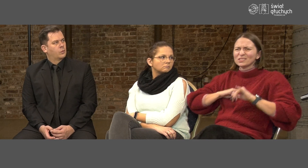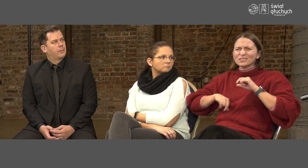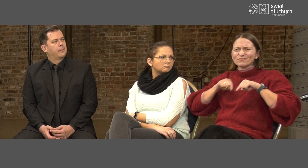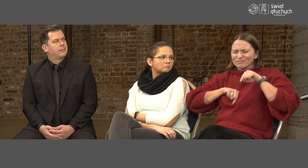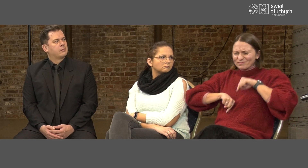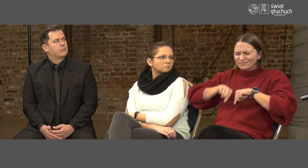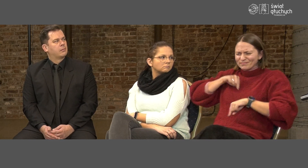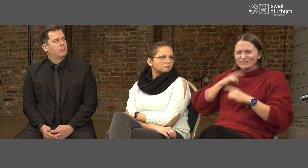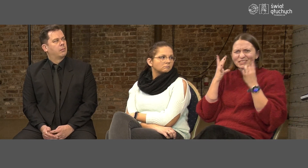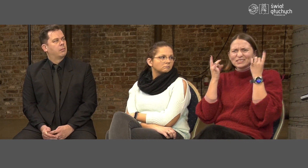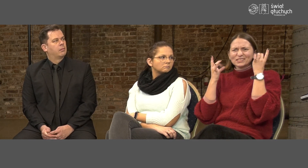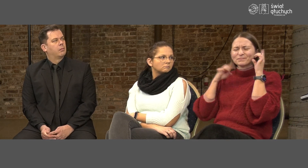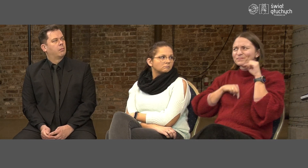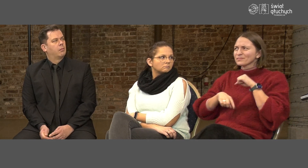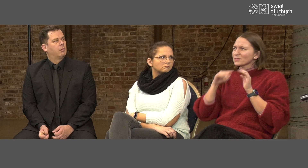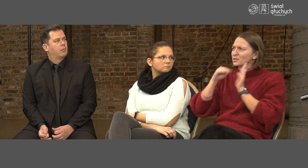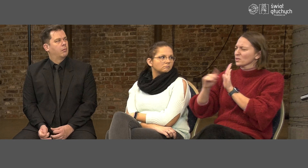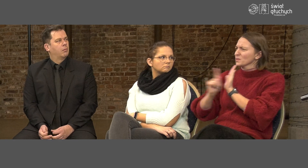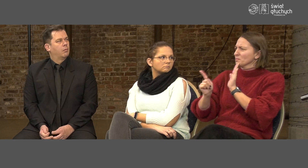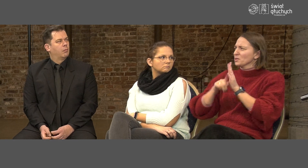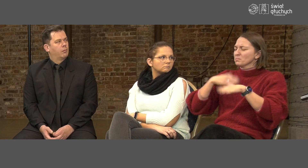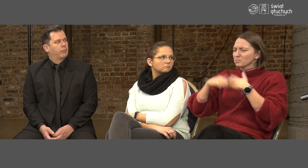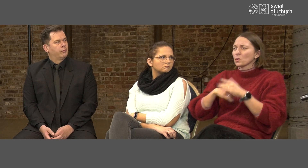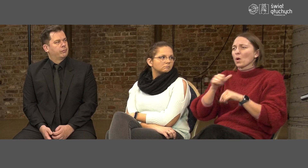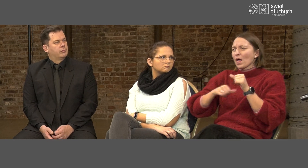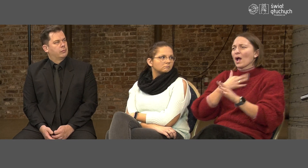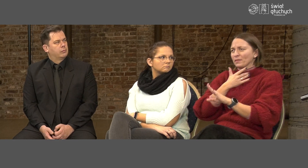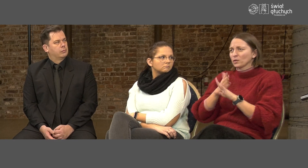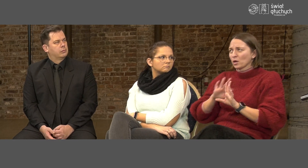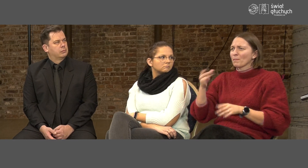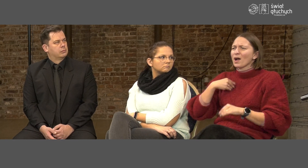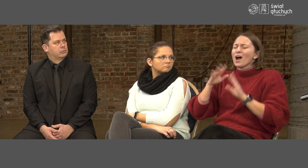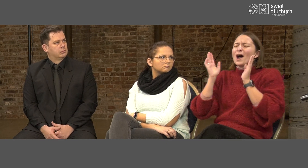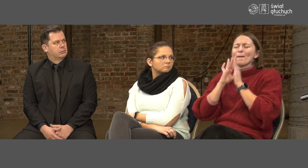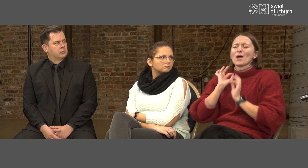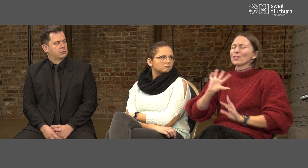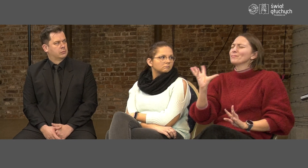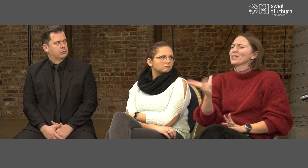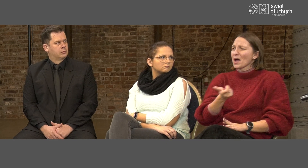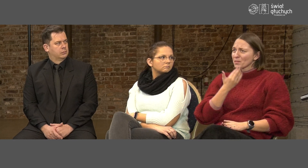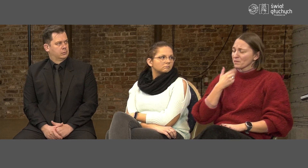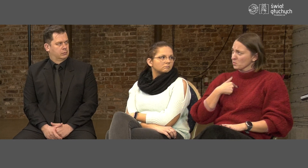But I got impatient. It frustrated me. And now, years later, they say, "Oh, how beautifully you speak!"